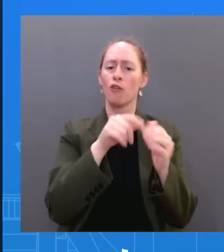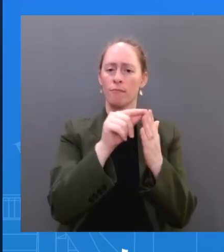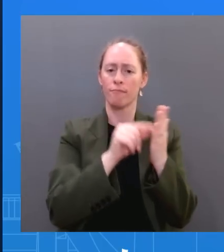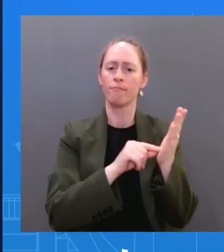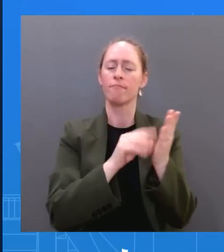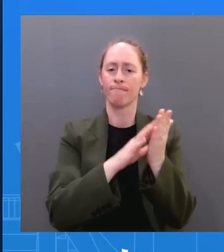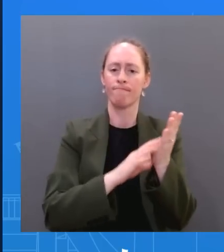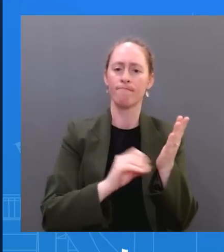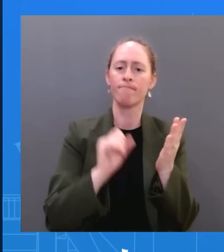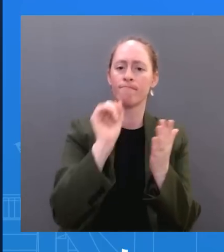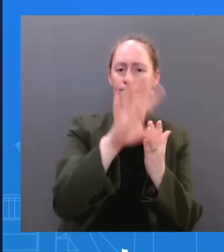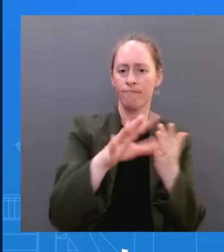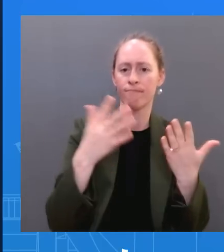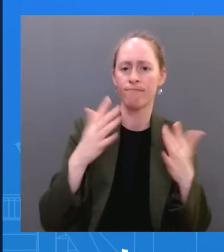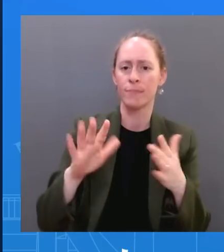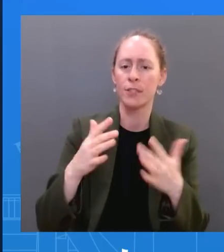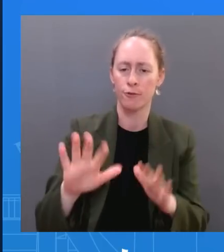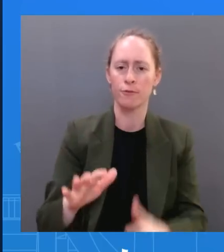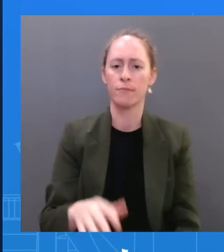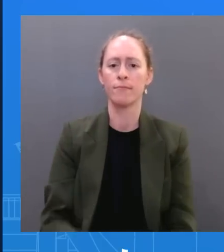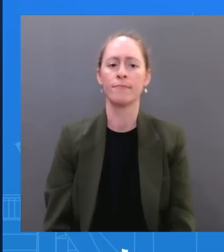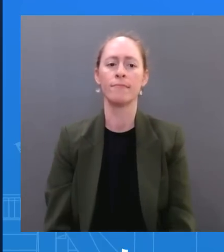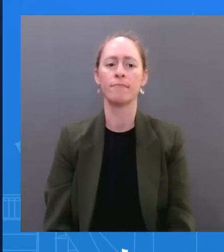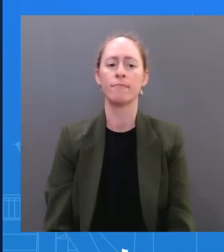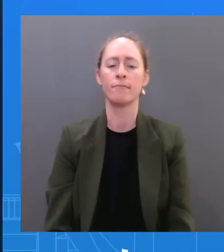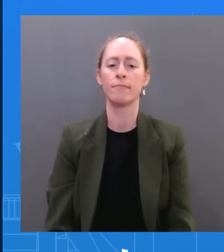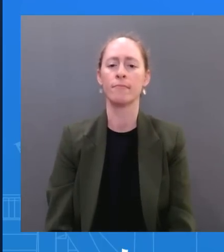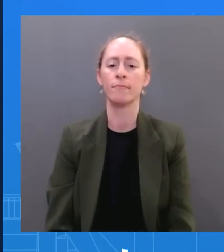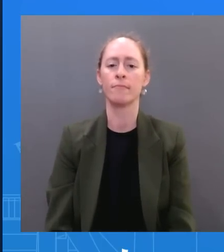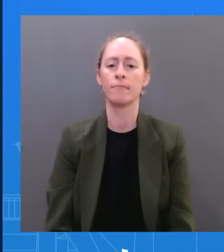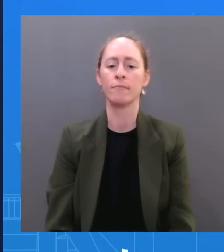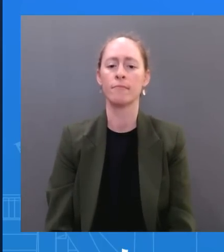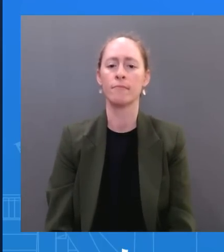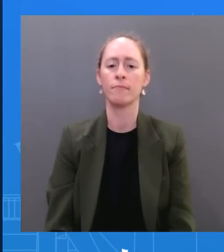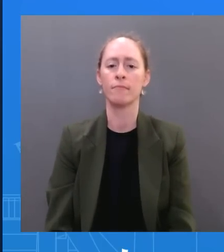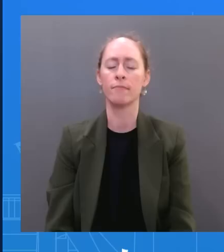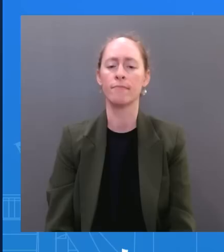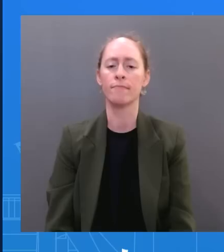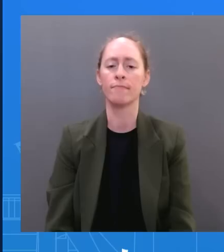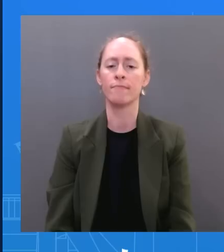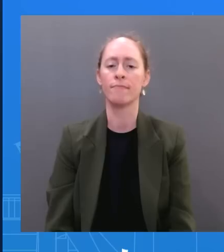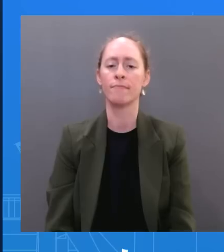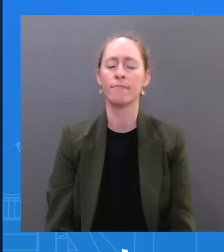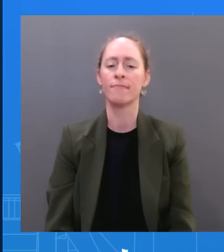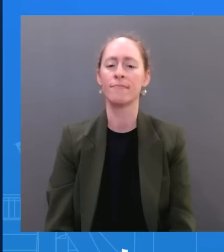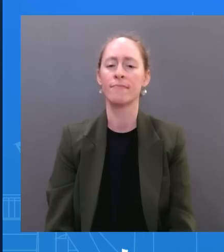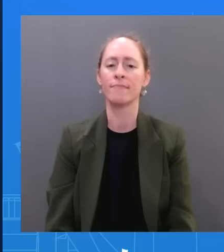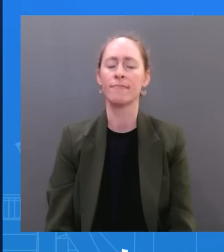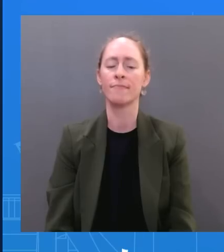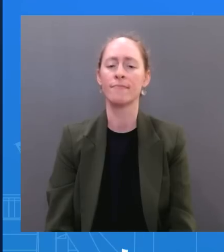that expressed his sympathies to the people of Japan, his deep sympathies and his --